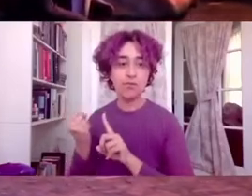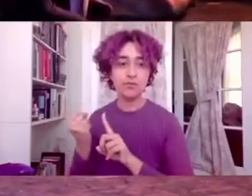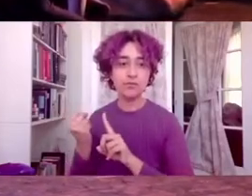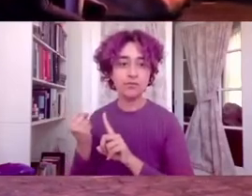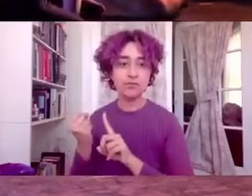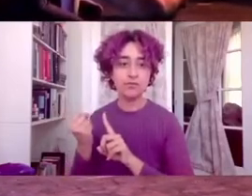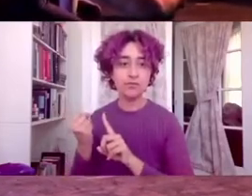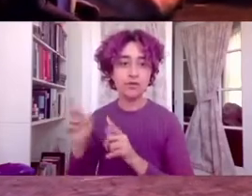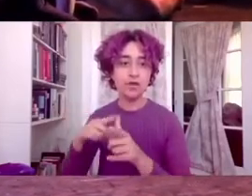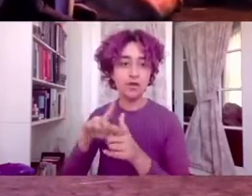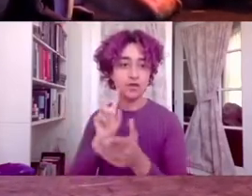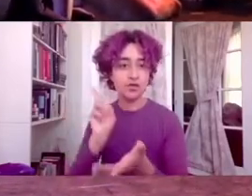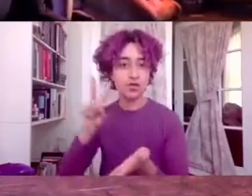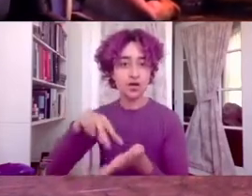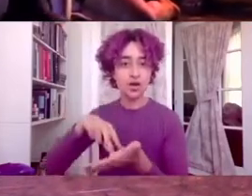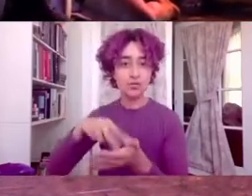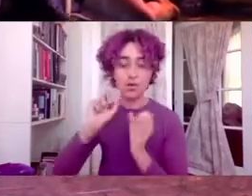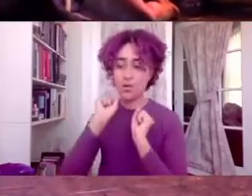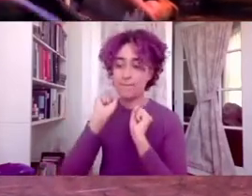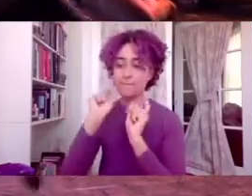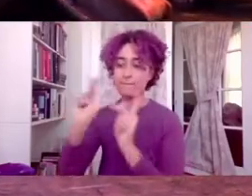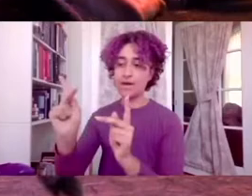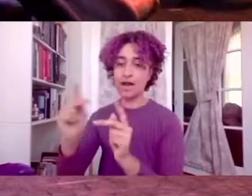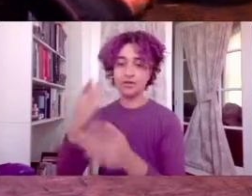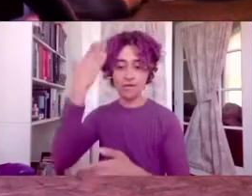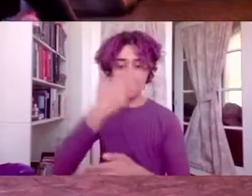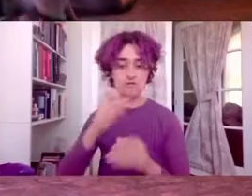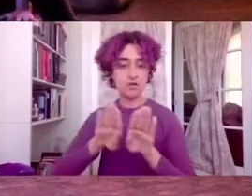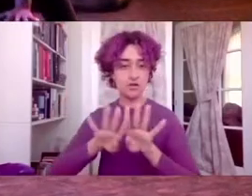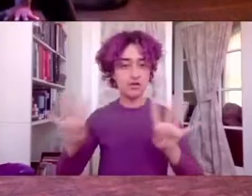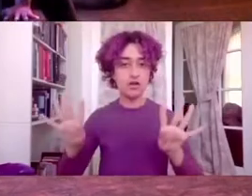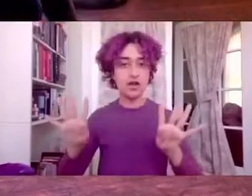And then, she got up and went back to the front lines to continue the work.